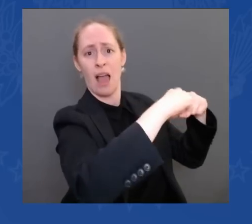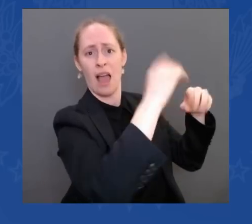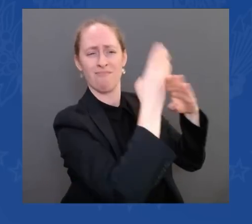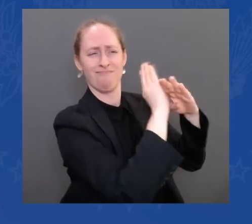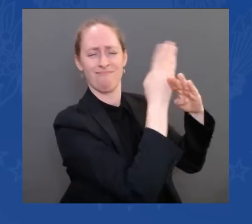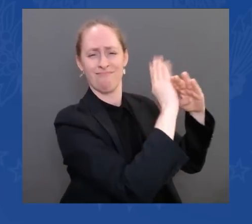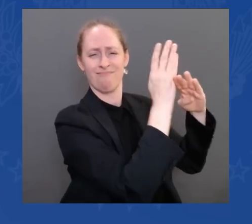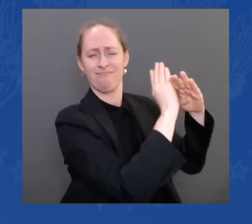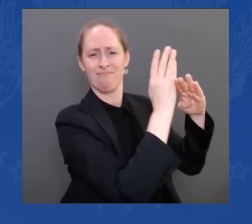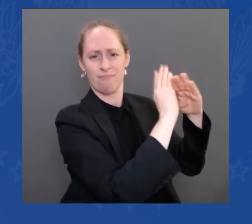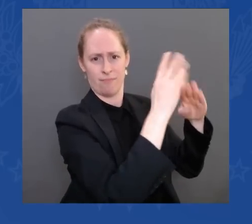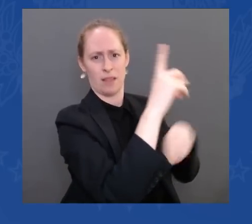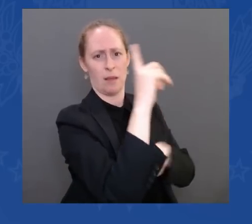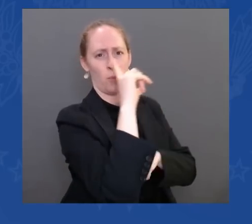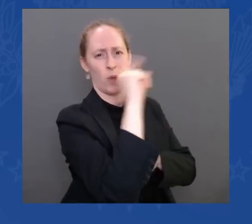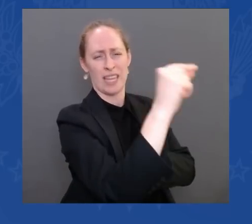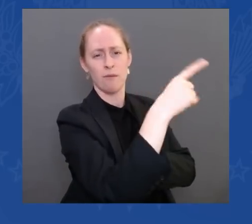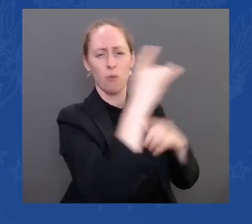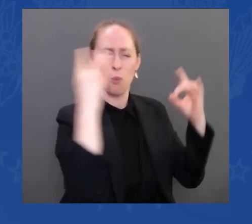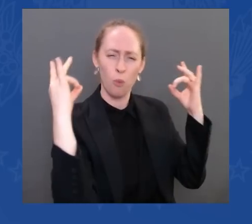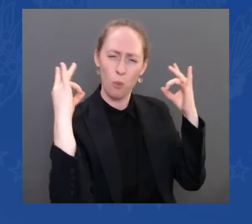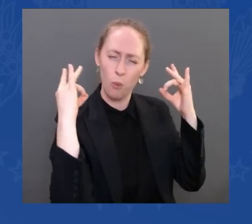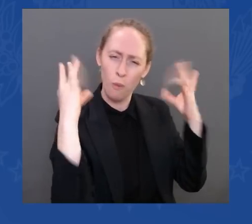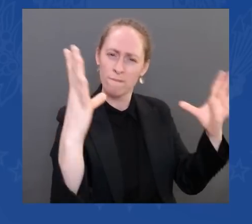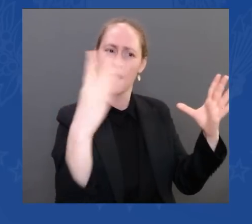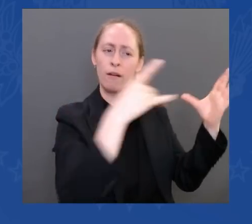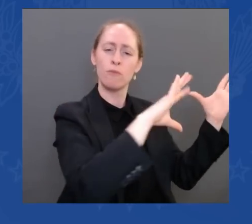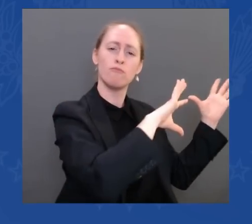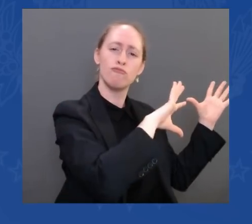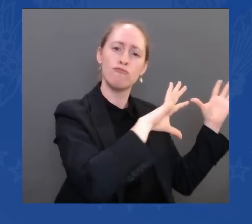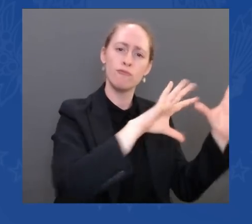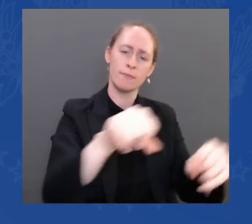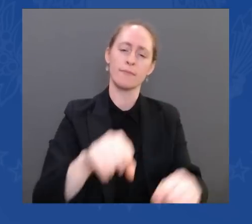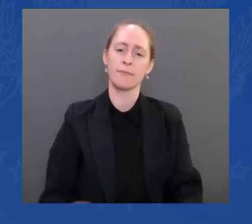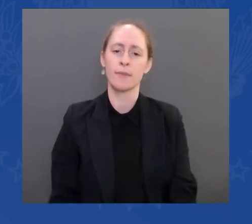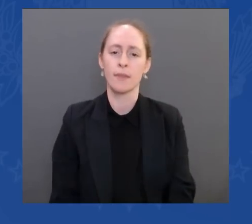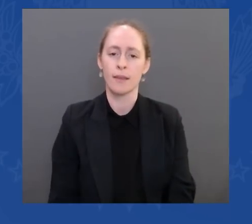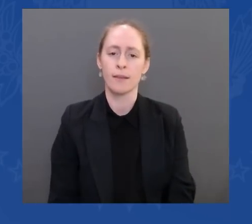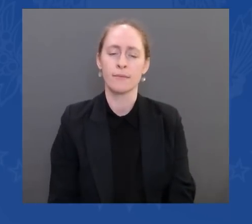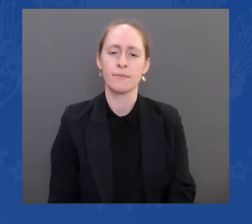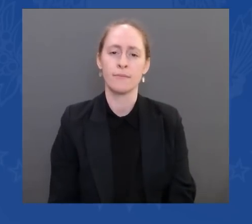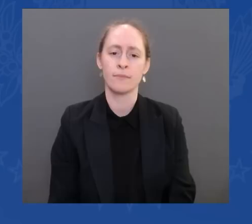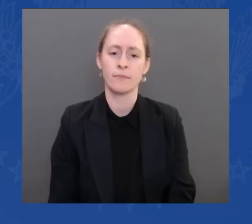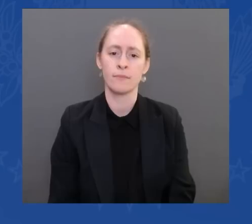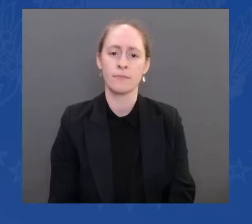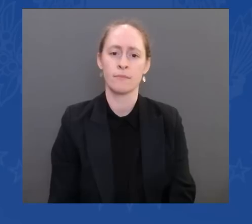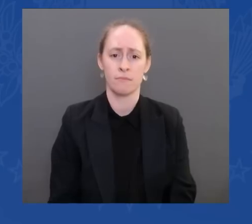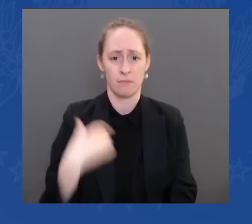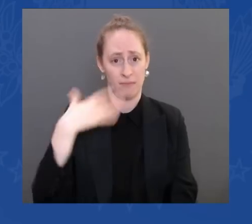But what we don't -- what we don't see -- we don't always see -- is the work that so much of --